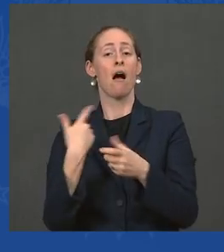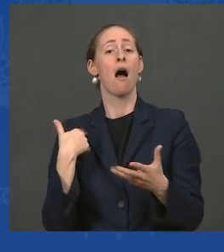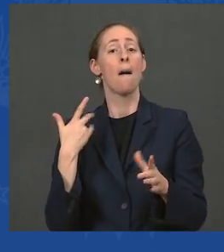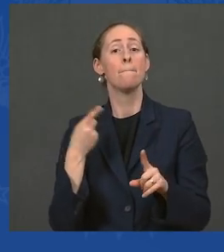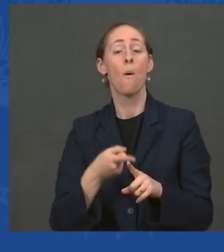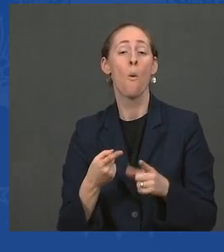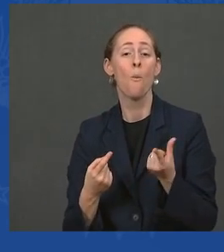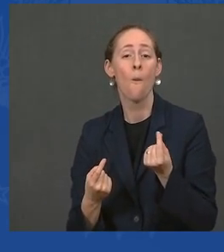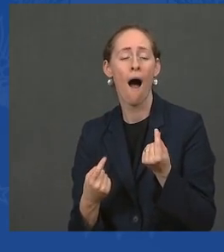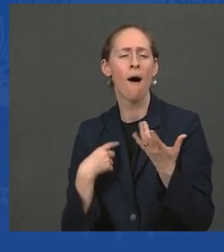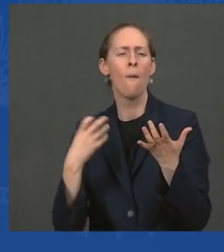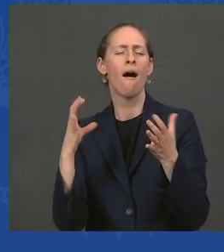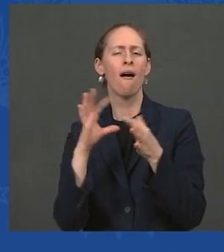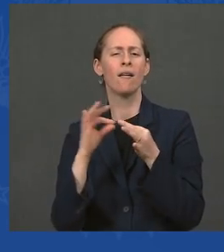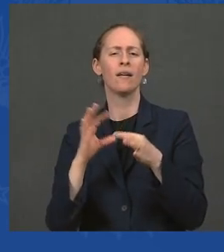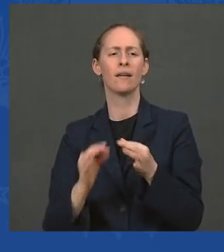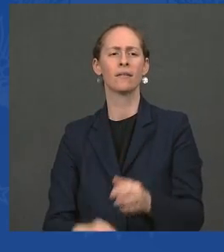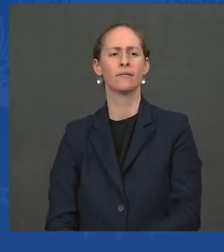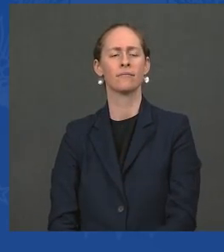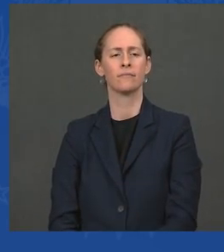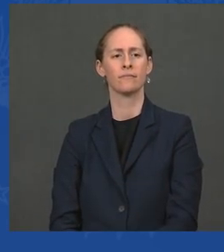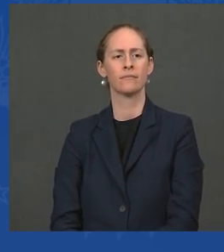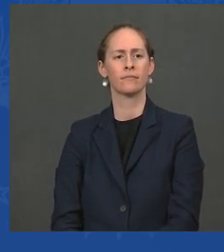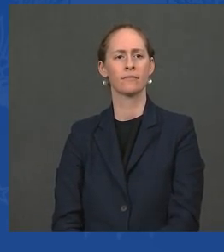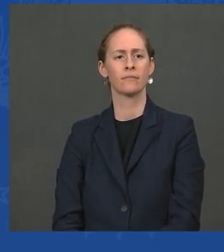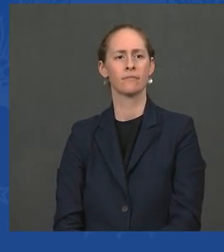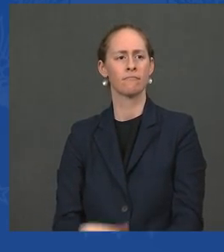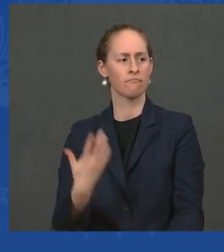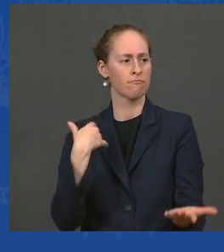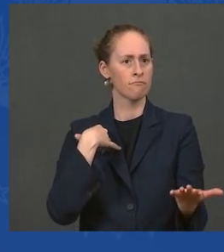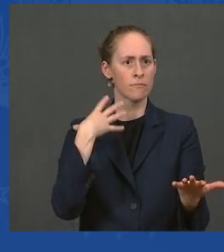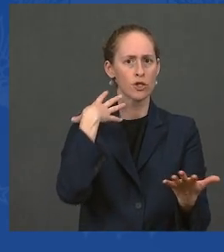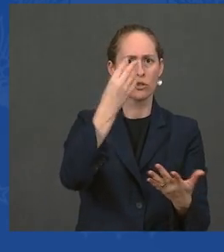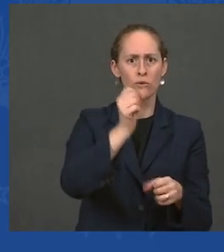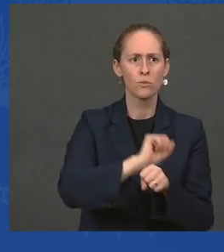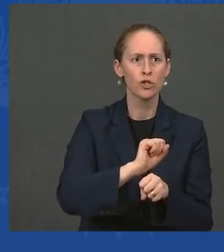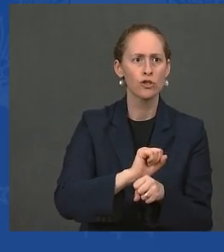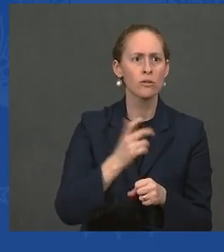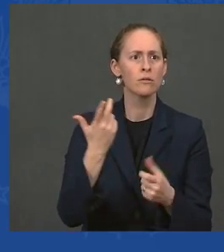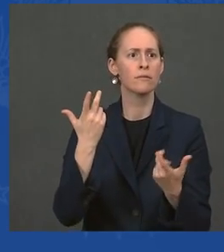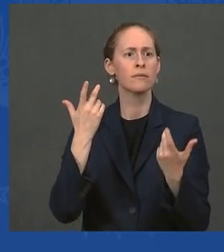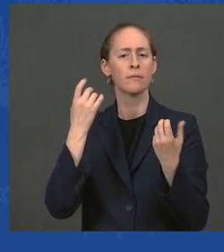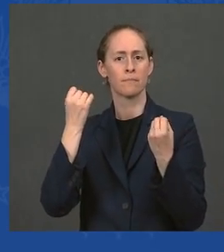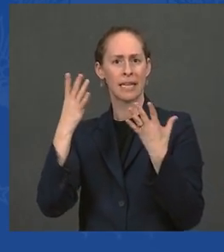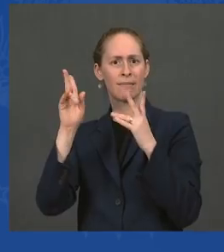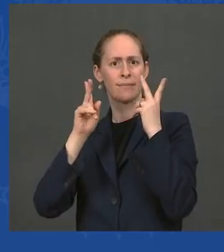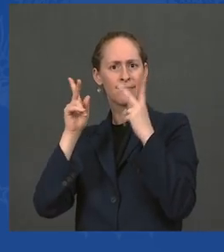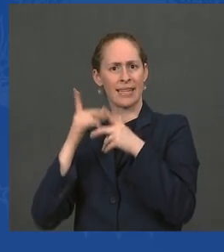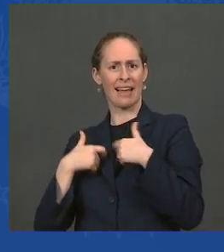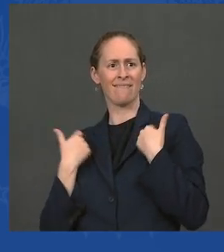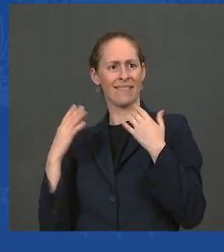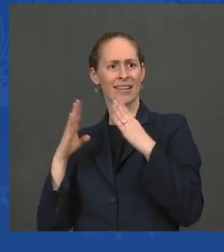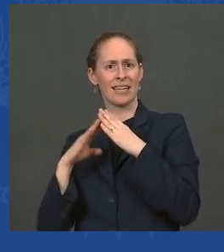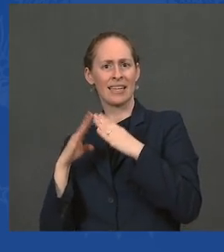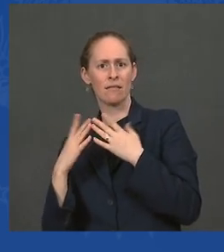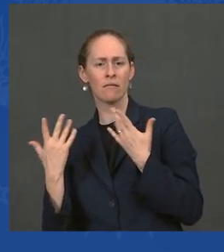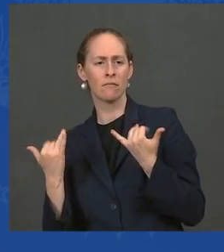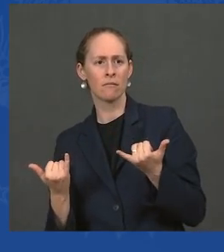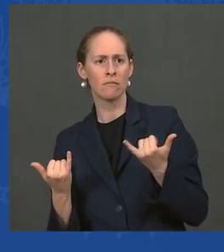But the point is: It made to work. Most people live in cities. You know, the vast majority of people now -- working people who live in cities --